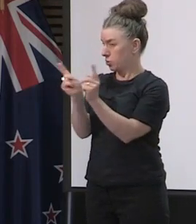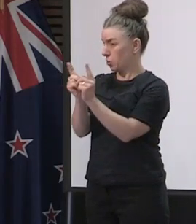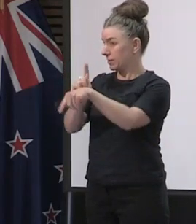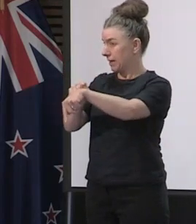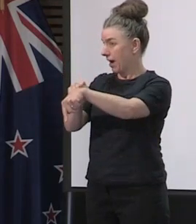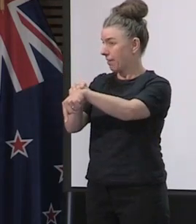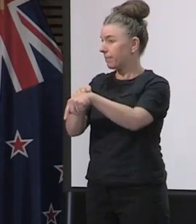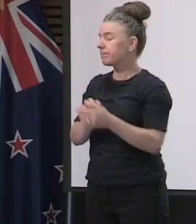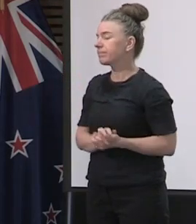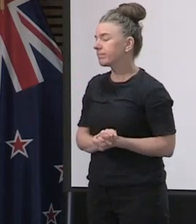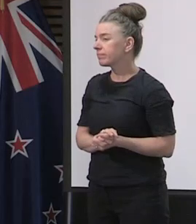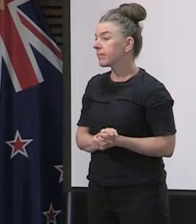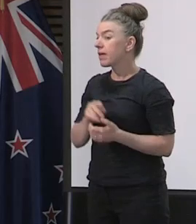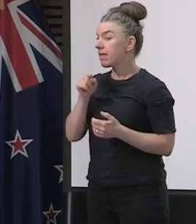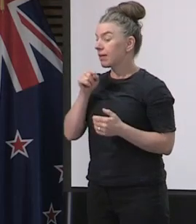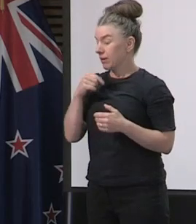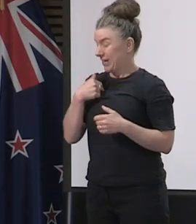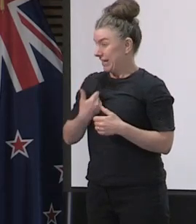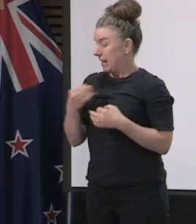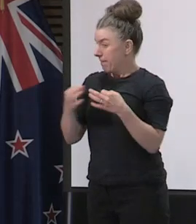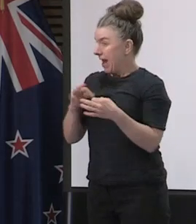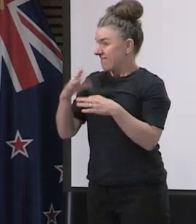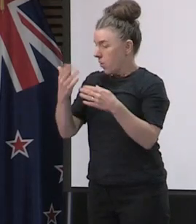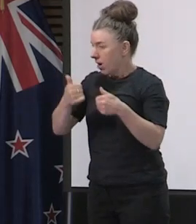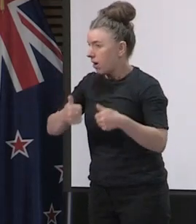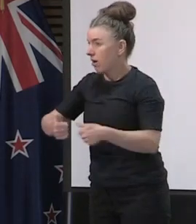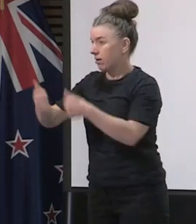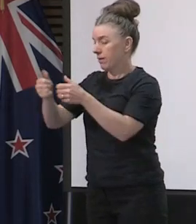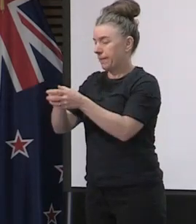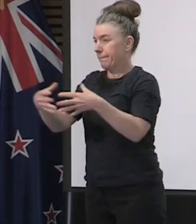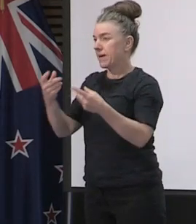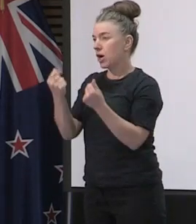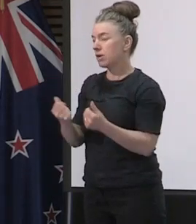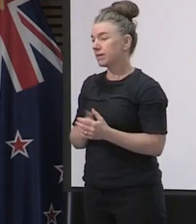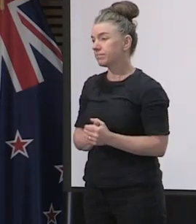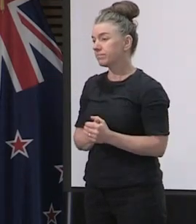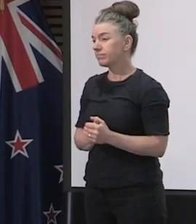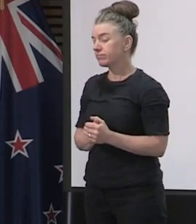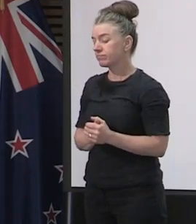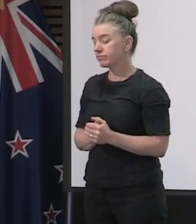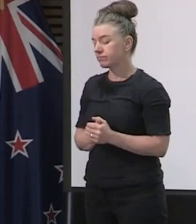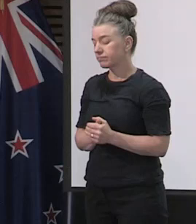But hopefully short. That means we need a plan to get us through the worst and position